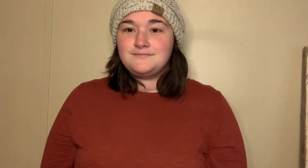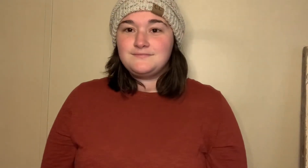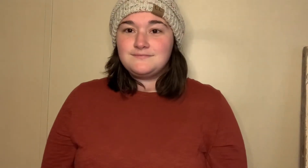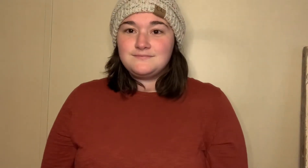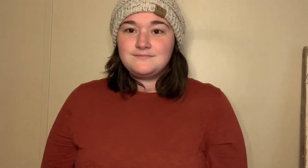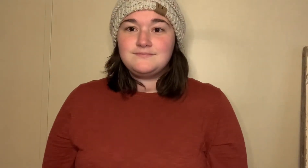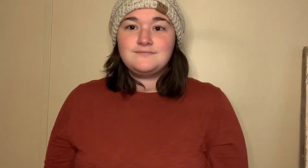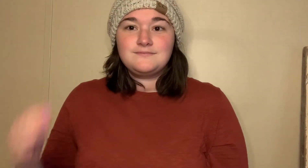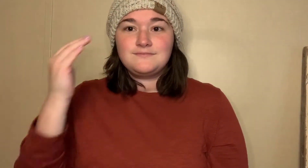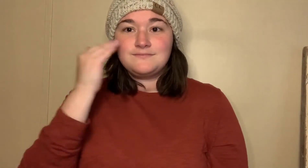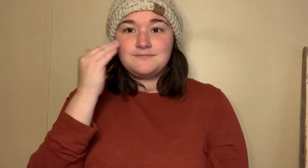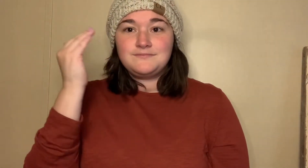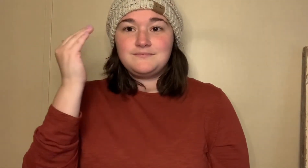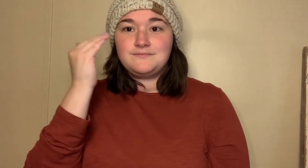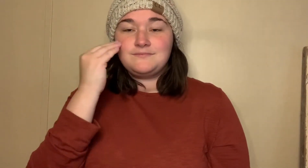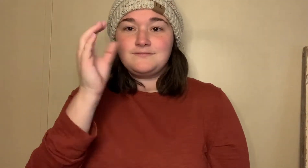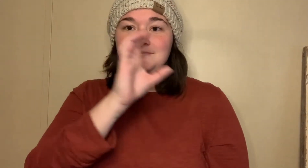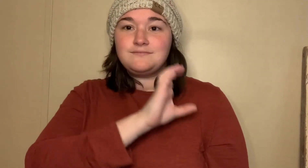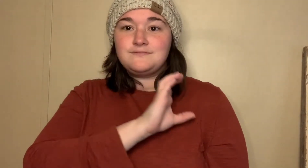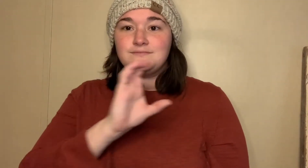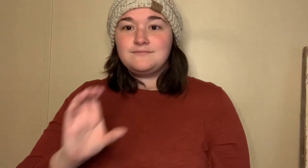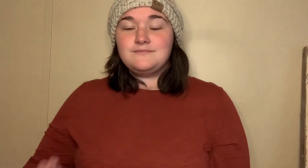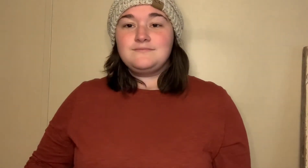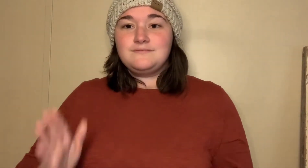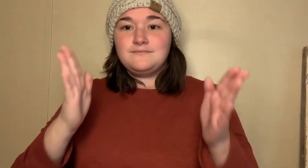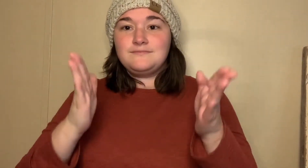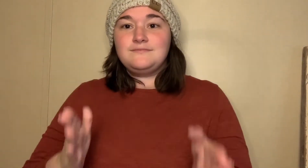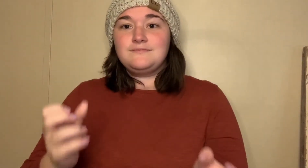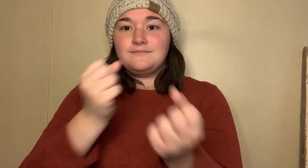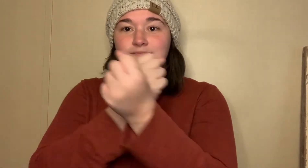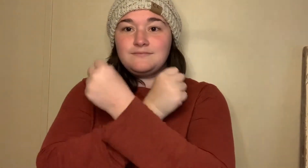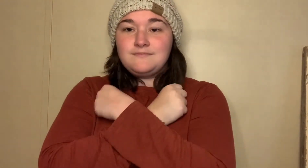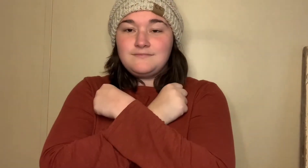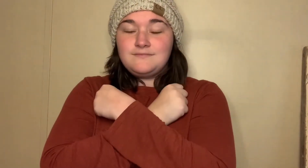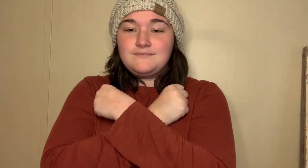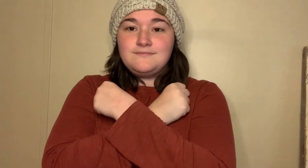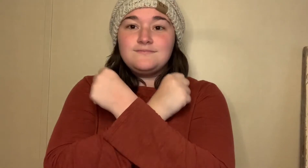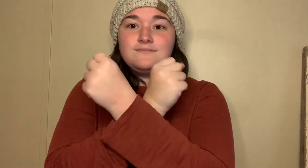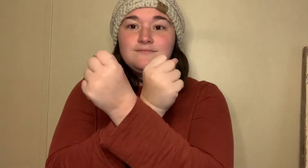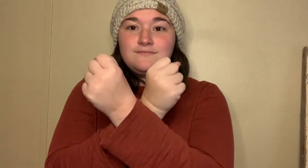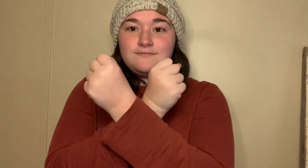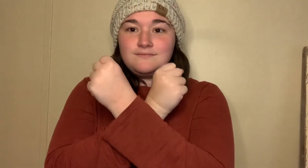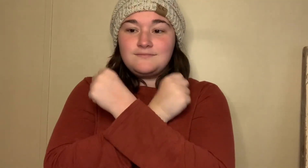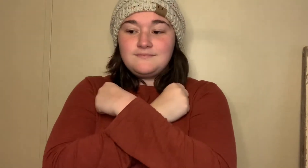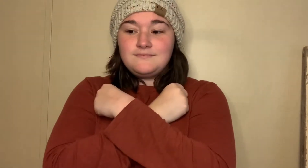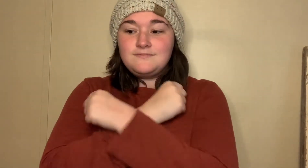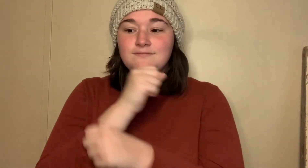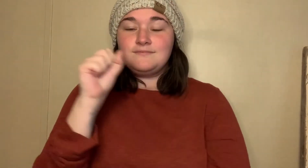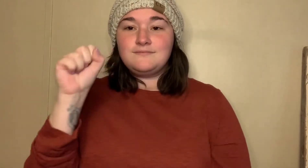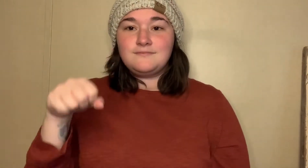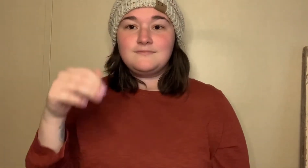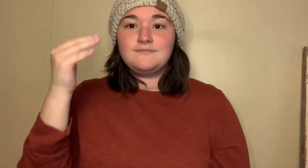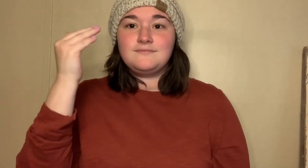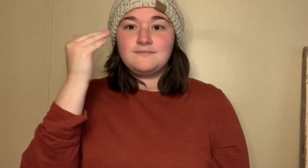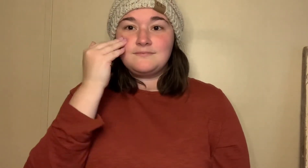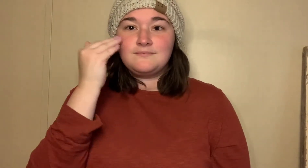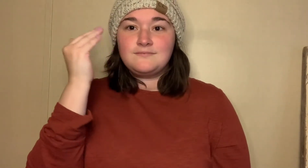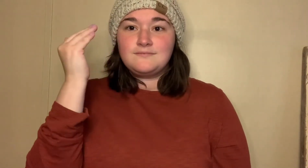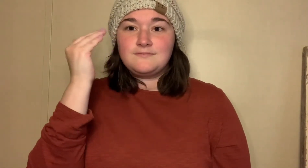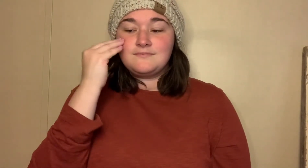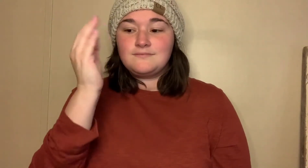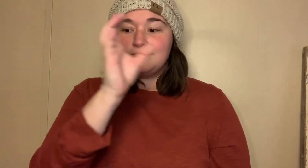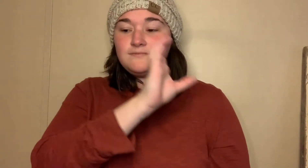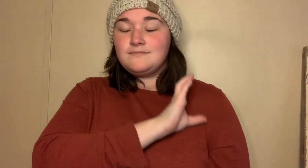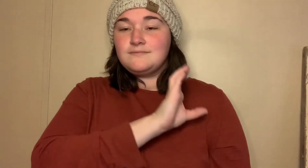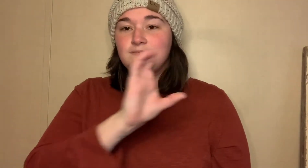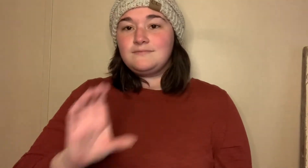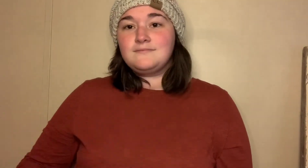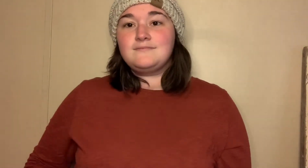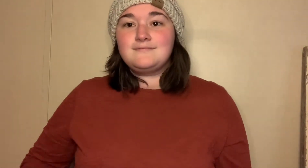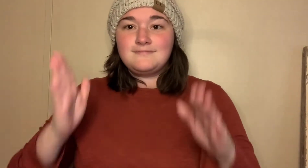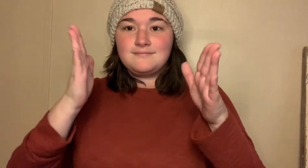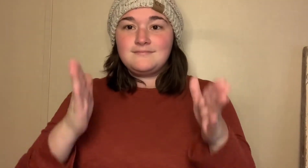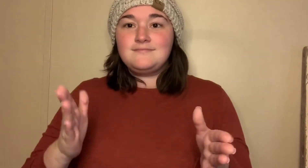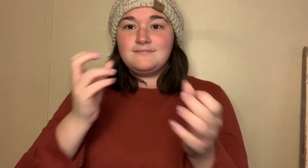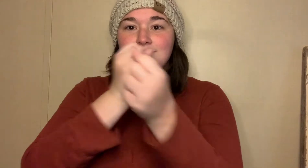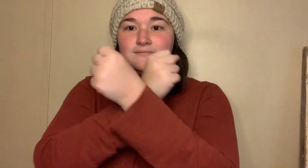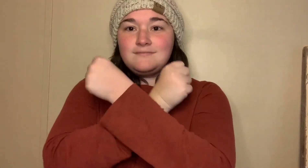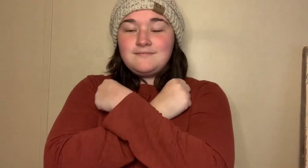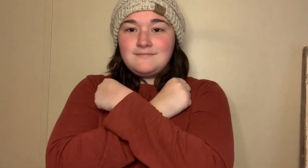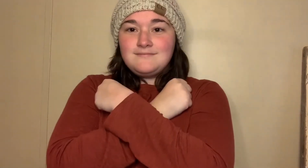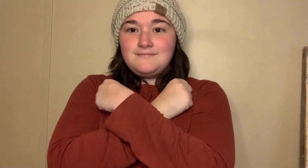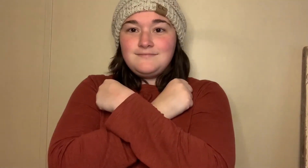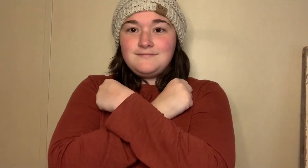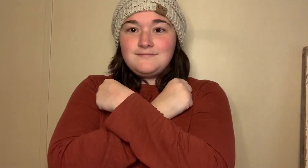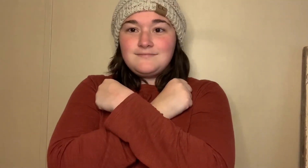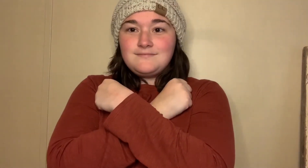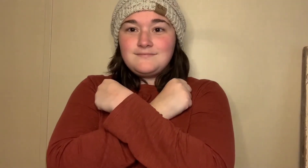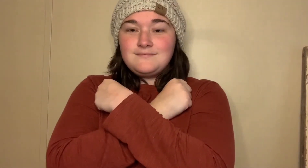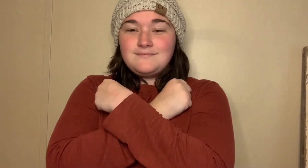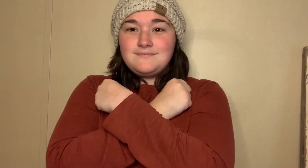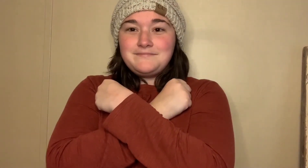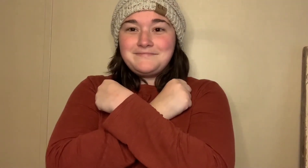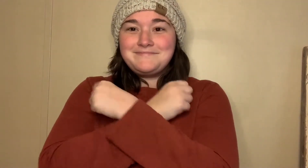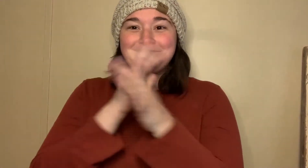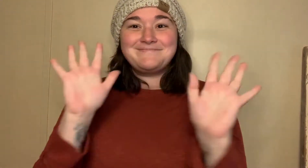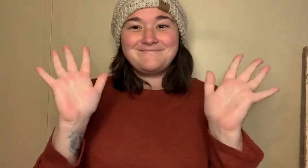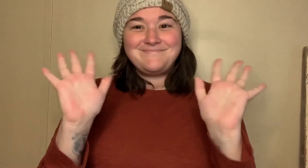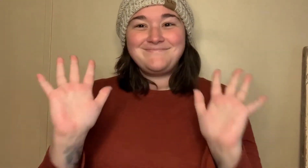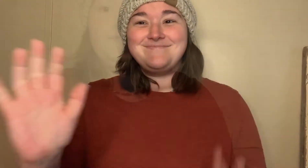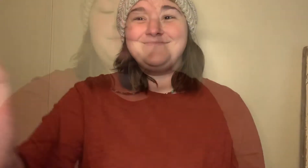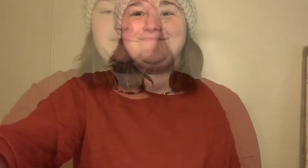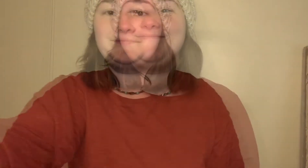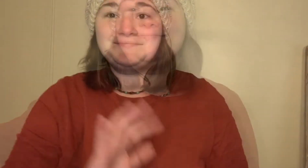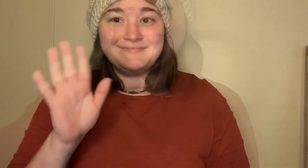and they'll know we are christians by our love by our love yes they'll know we are christians by our love